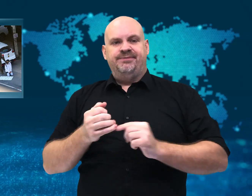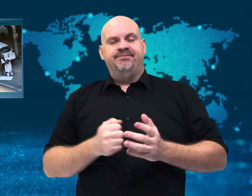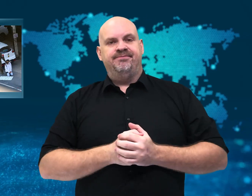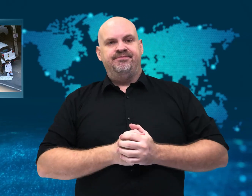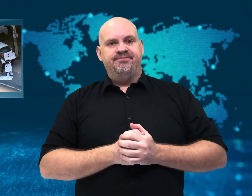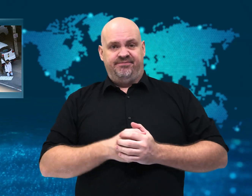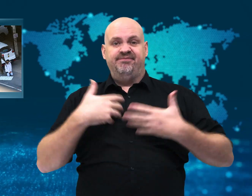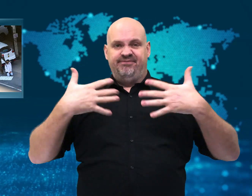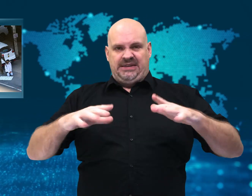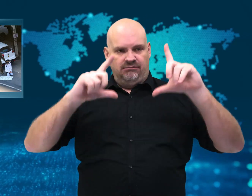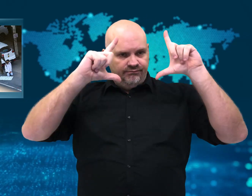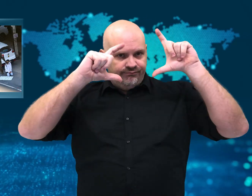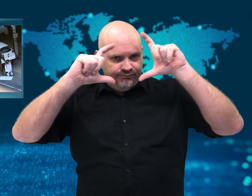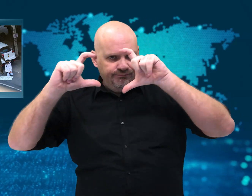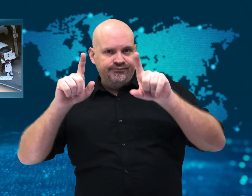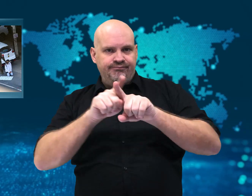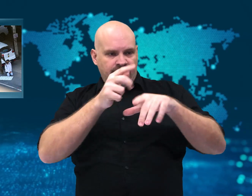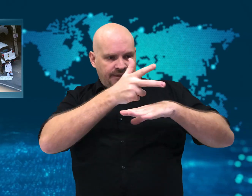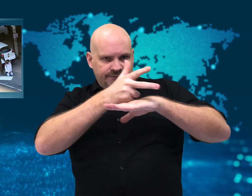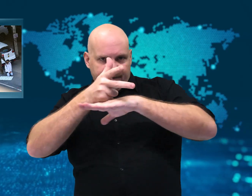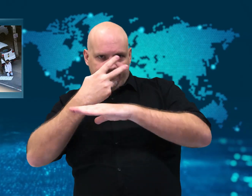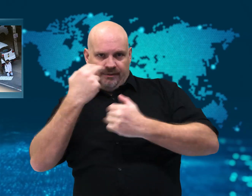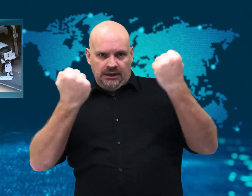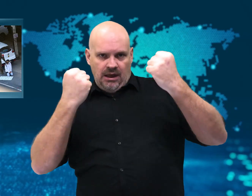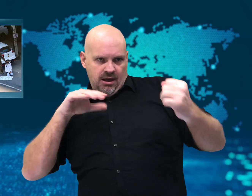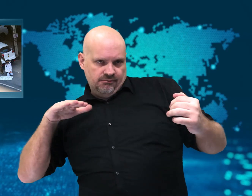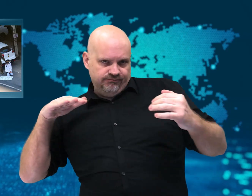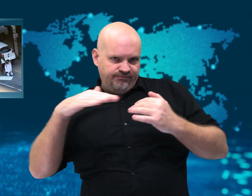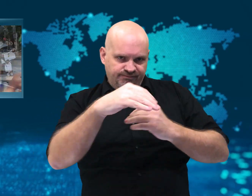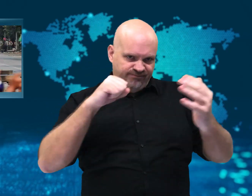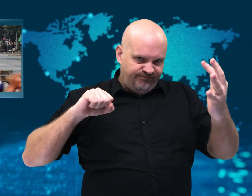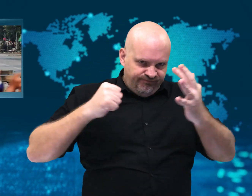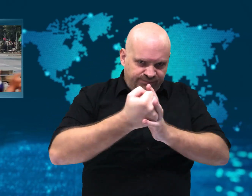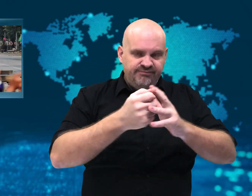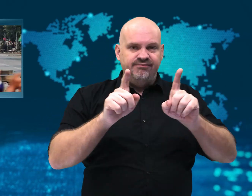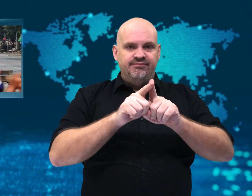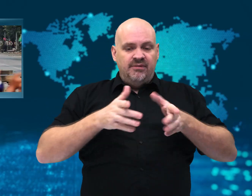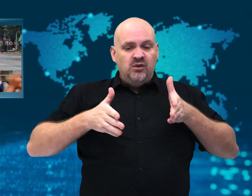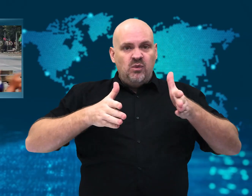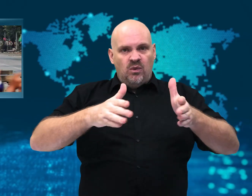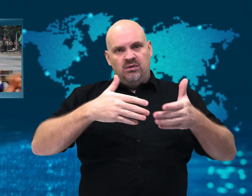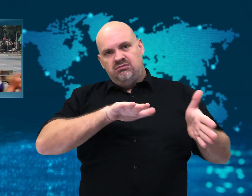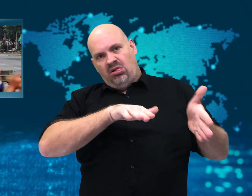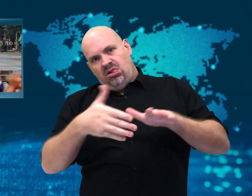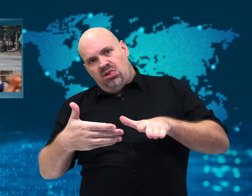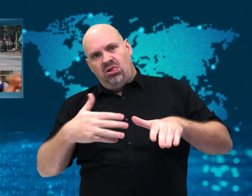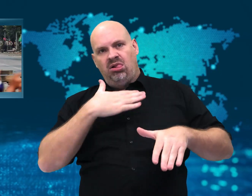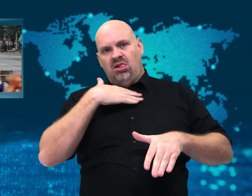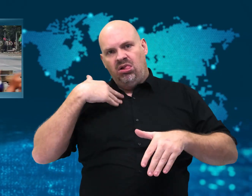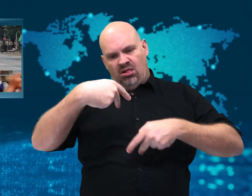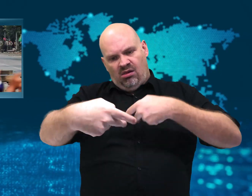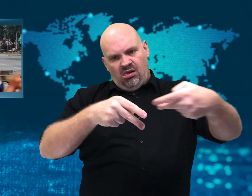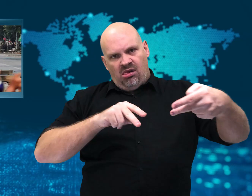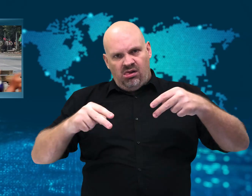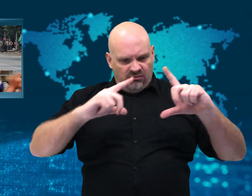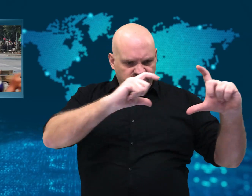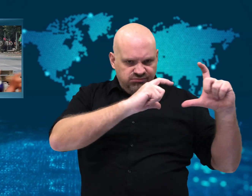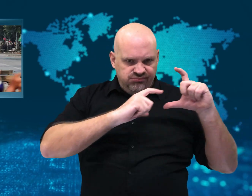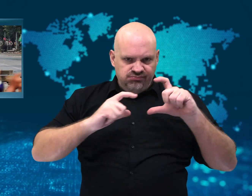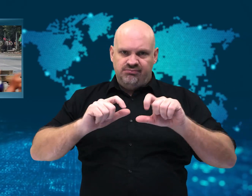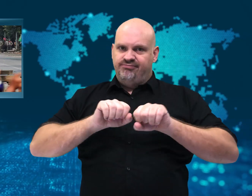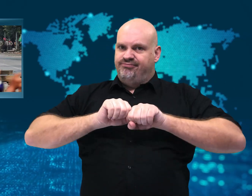People were beaten as they tried to run away and fifteen people were arrested.